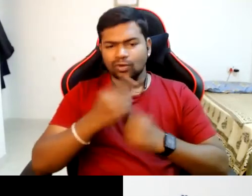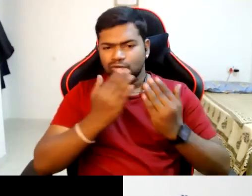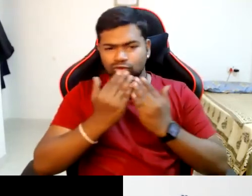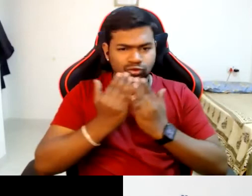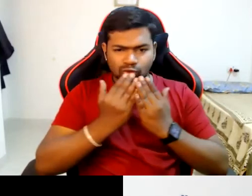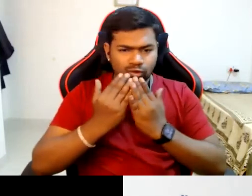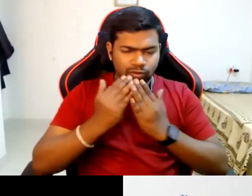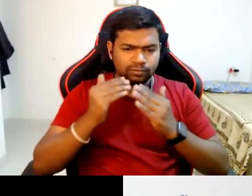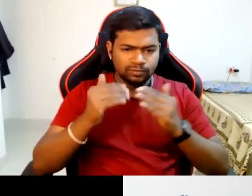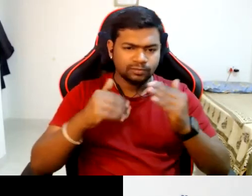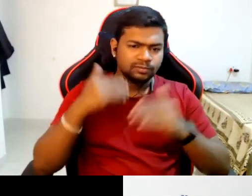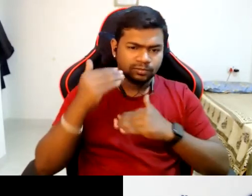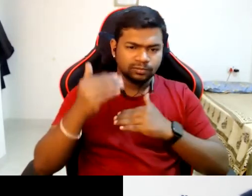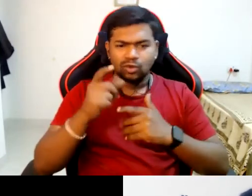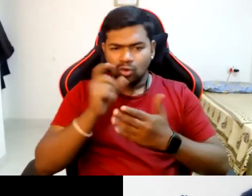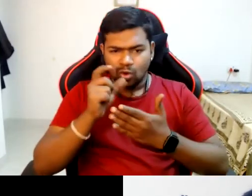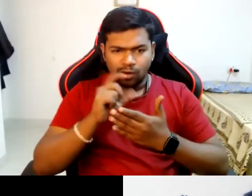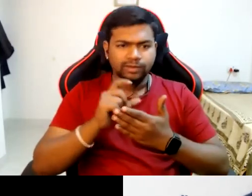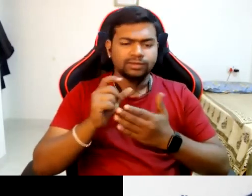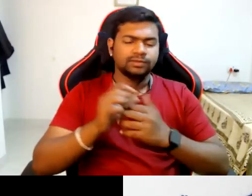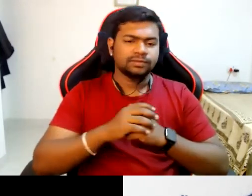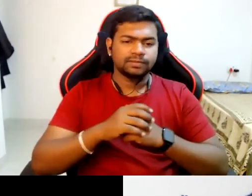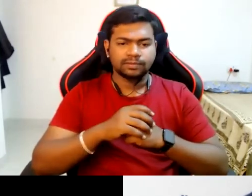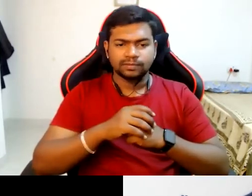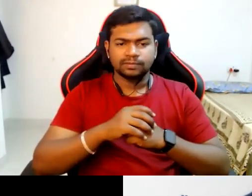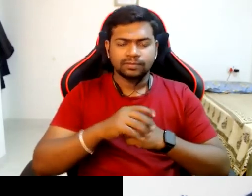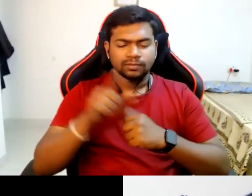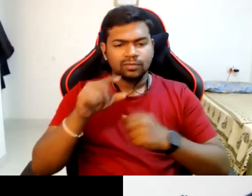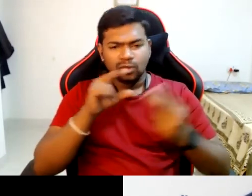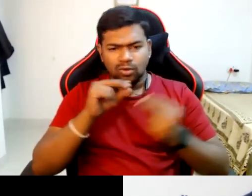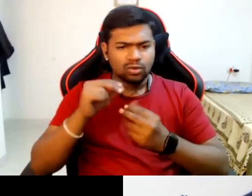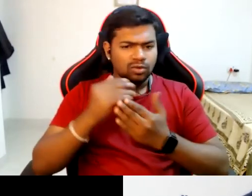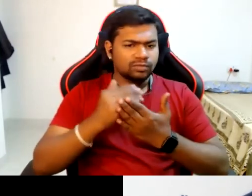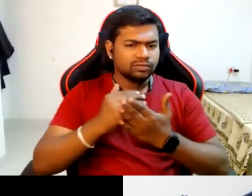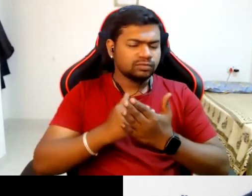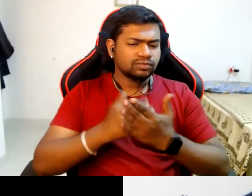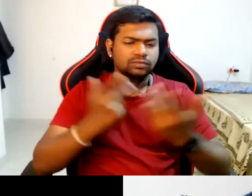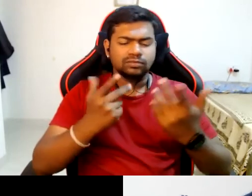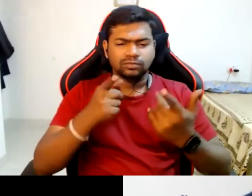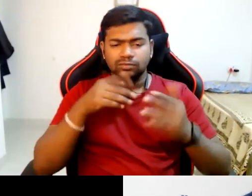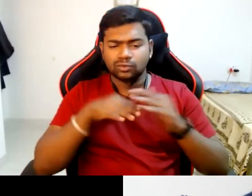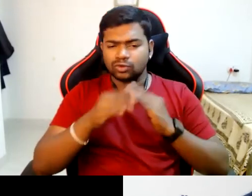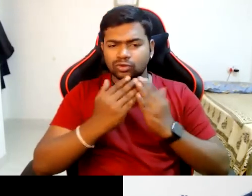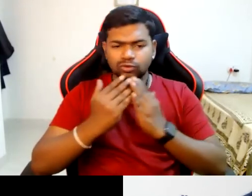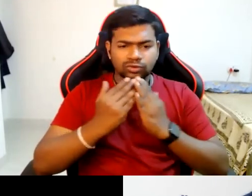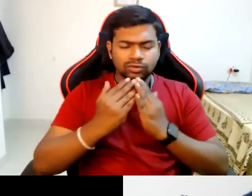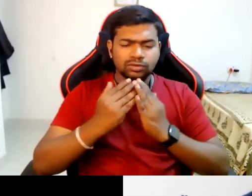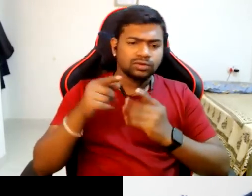Or your college just talked through us that in your school and in college as well